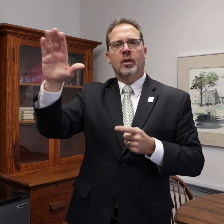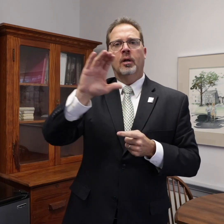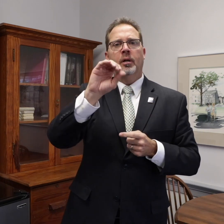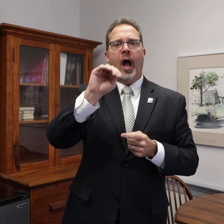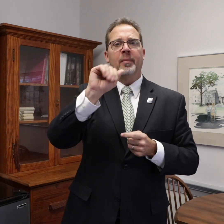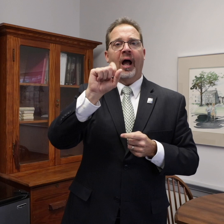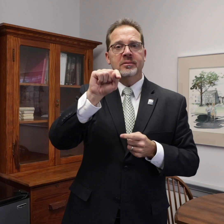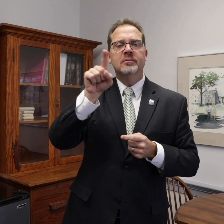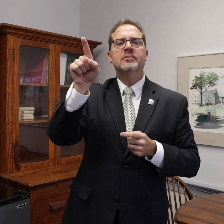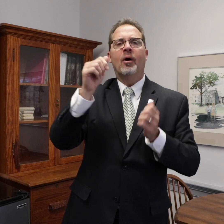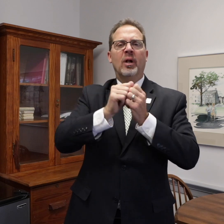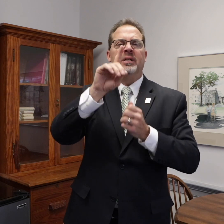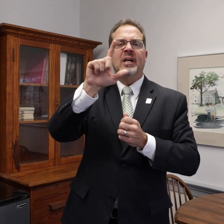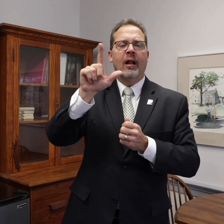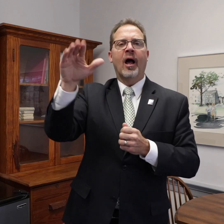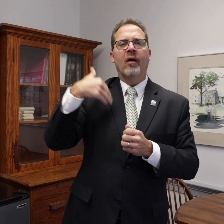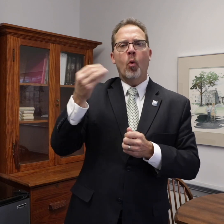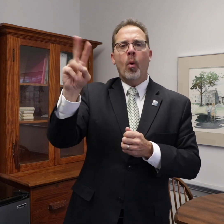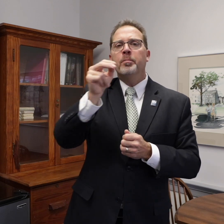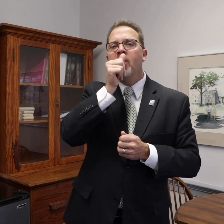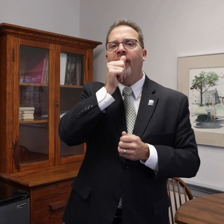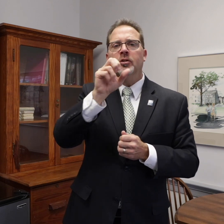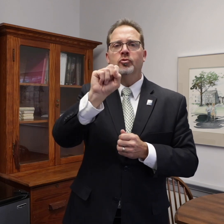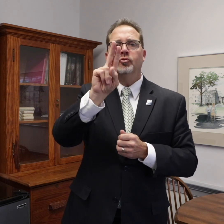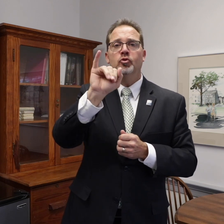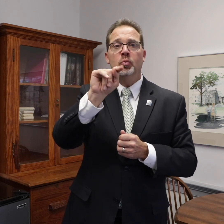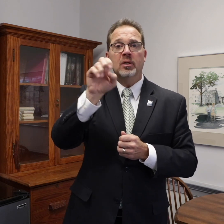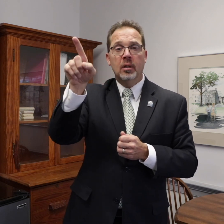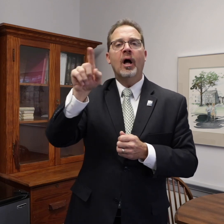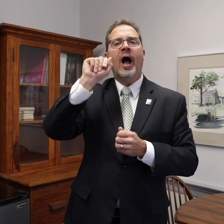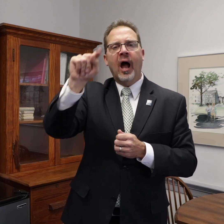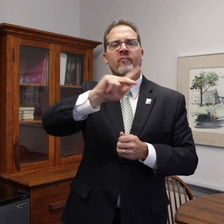well in support of our school. The students were surprised and overcome by